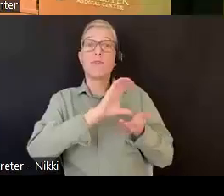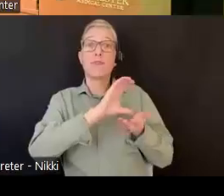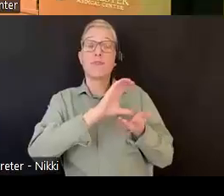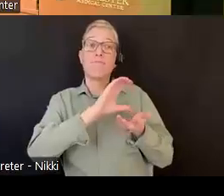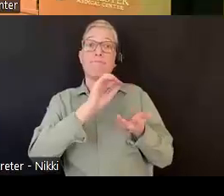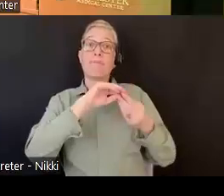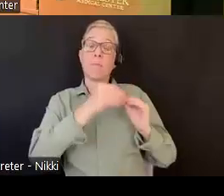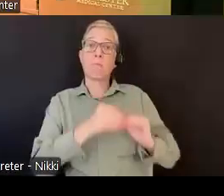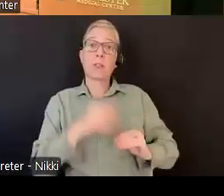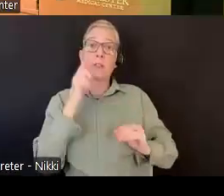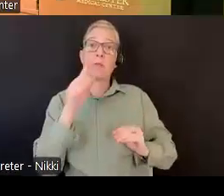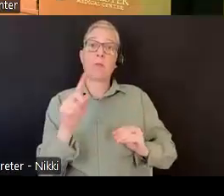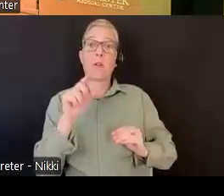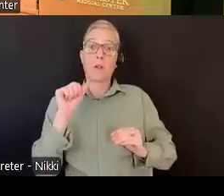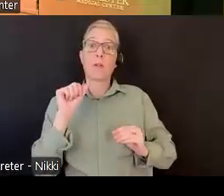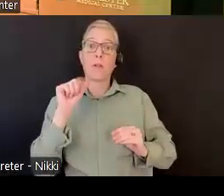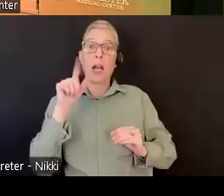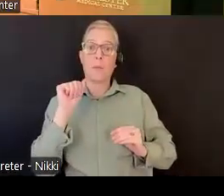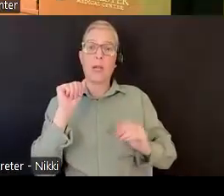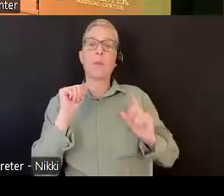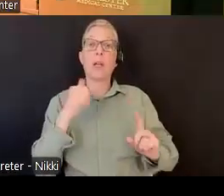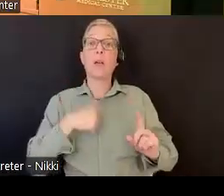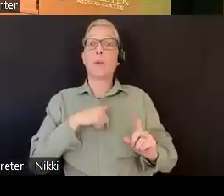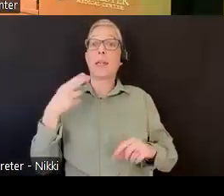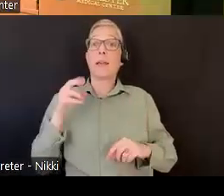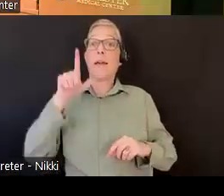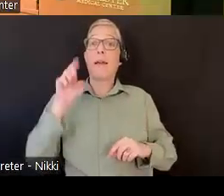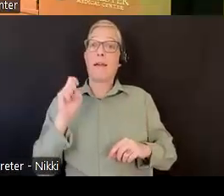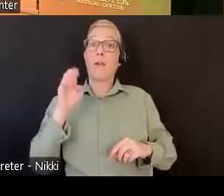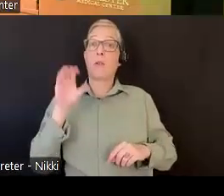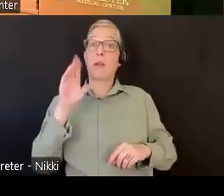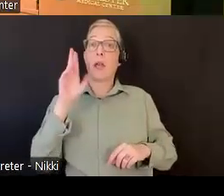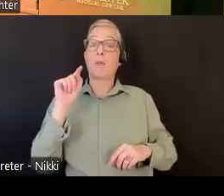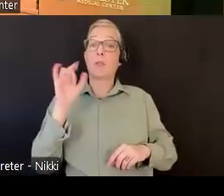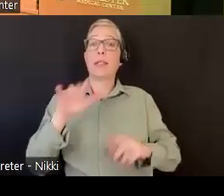pretty low. We were the third highest vaccination rate in the entire state. We actually beat the